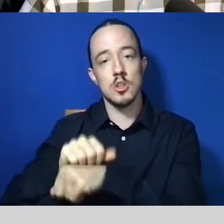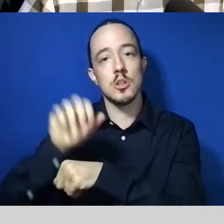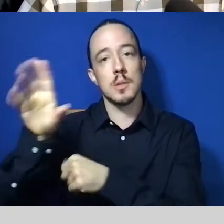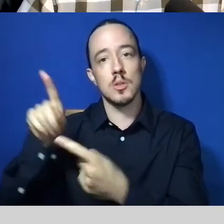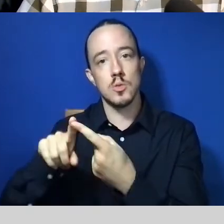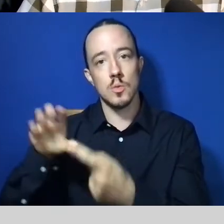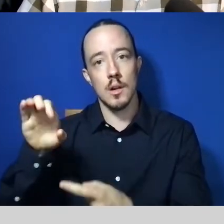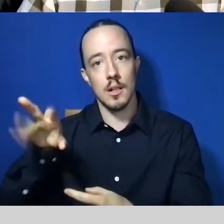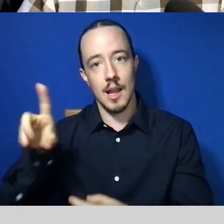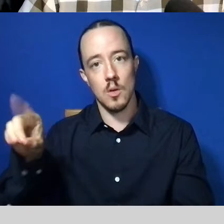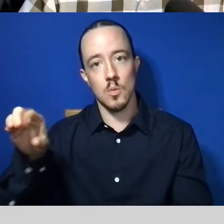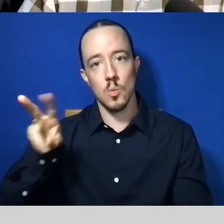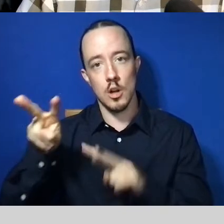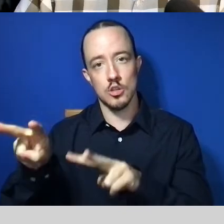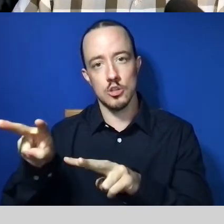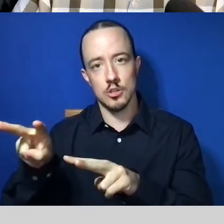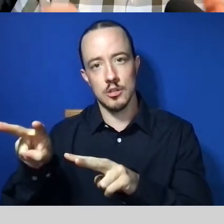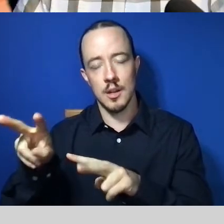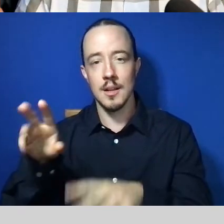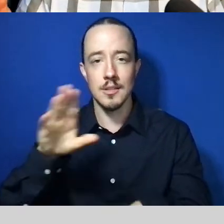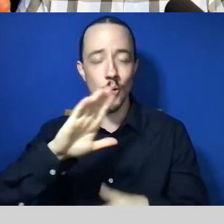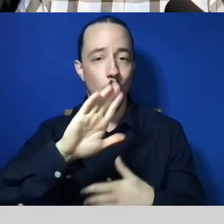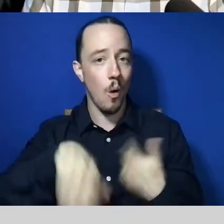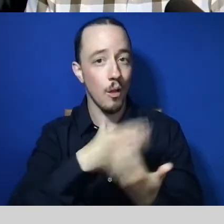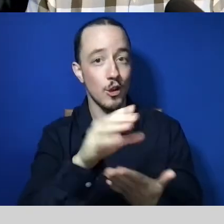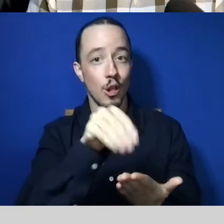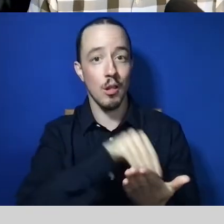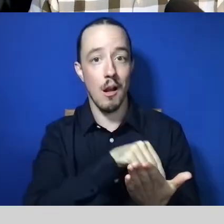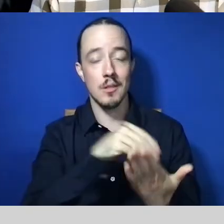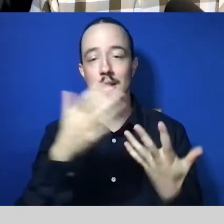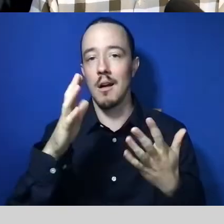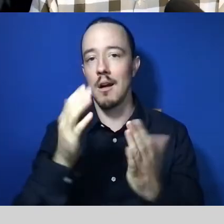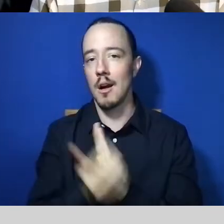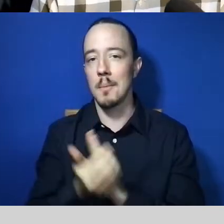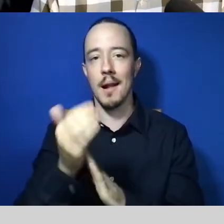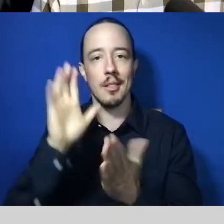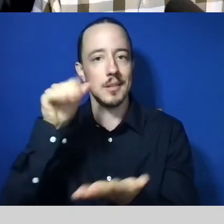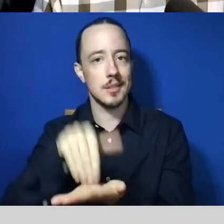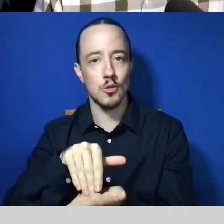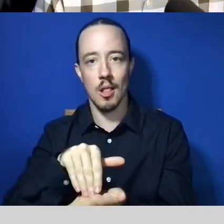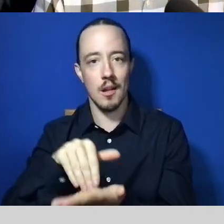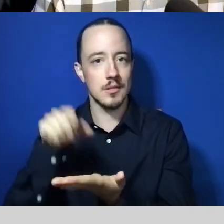So all of your logs automatically get centralized into CloudWatch. All of your logs for the front end access